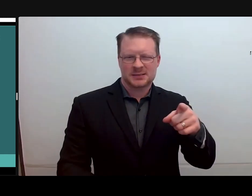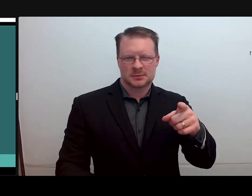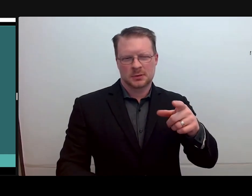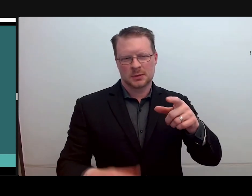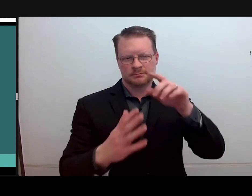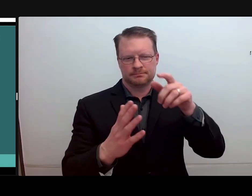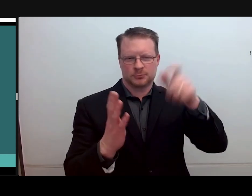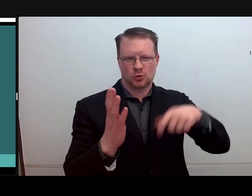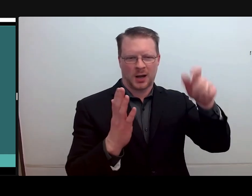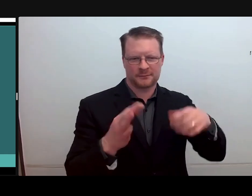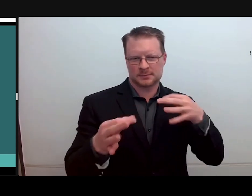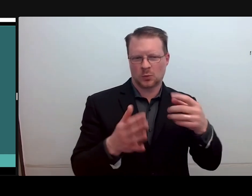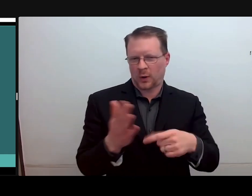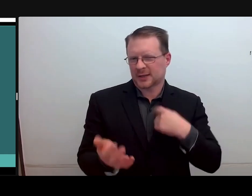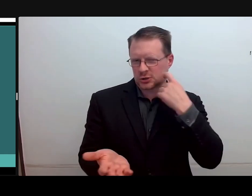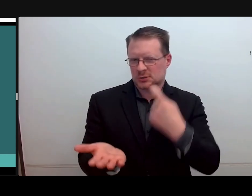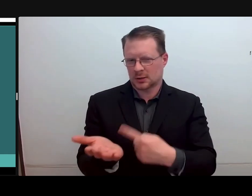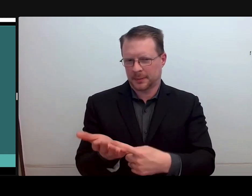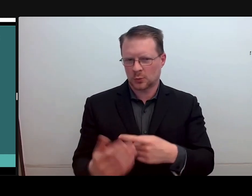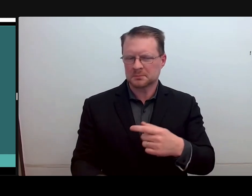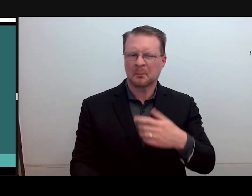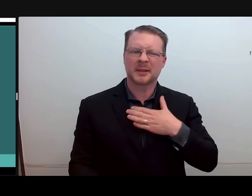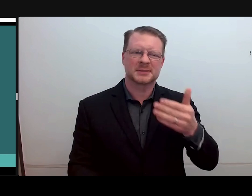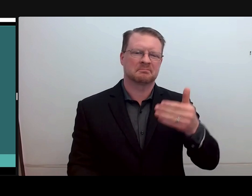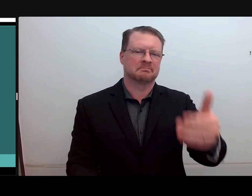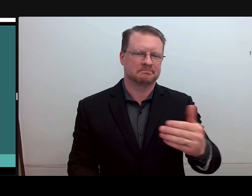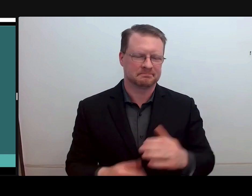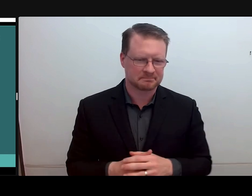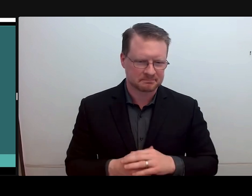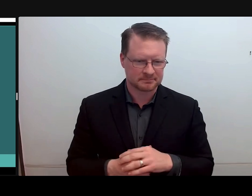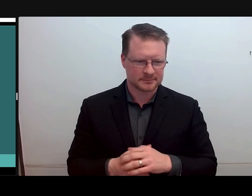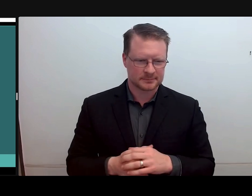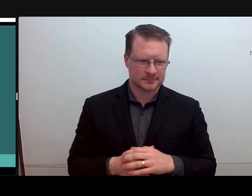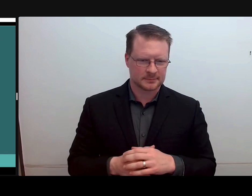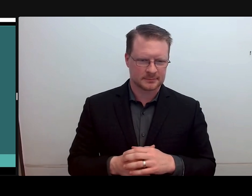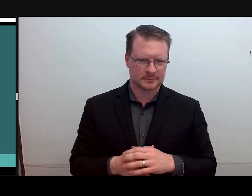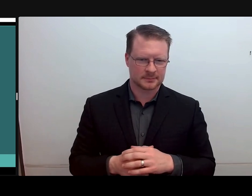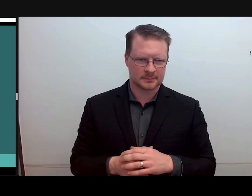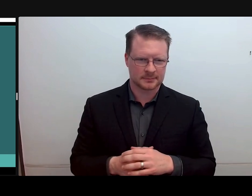So keeping in mind time, this graph indicates what I just talked about, so move on to the next slide, please.